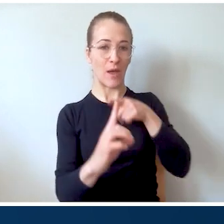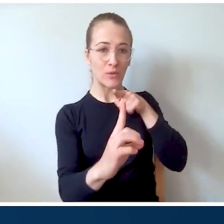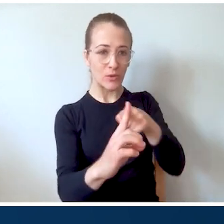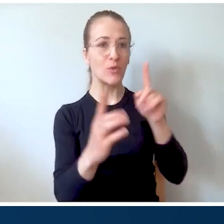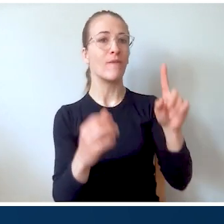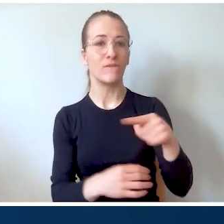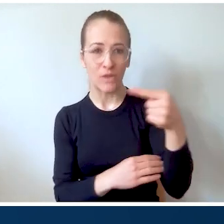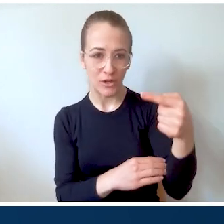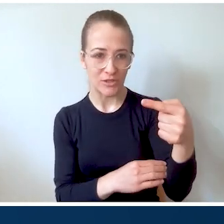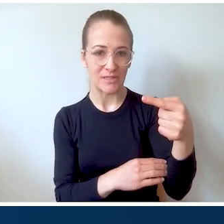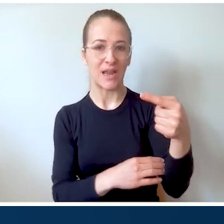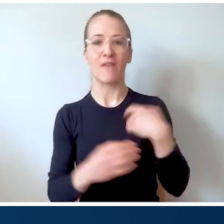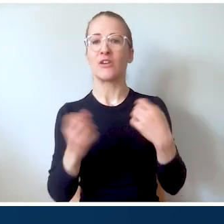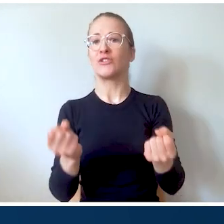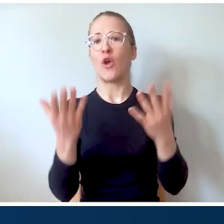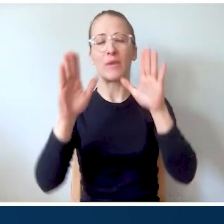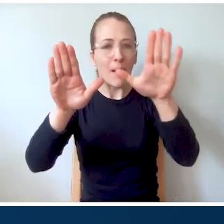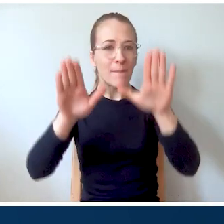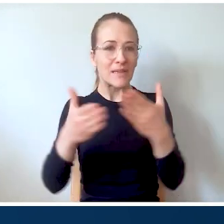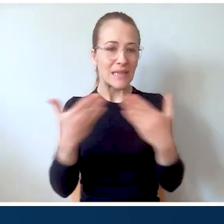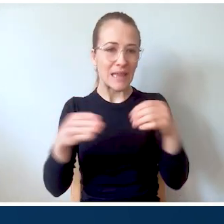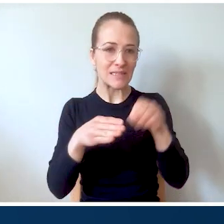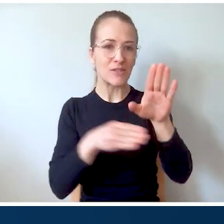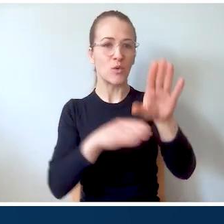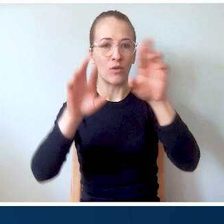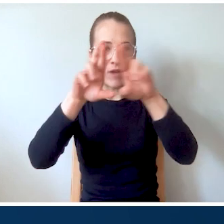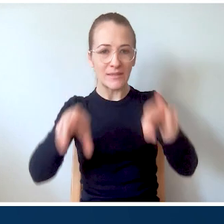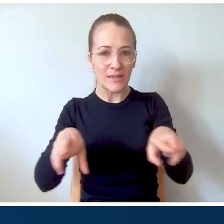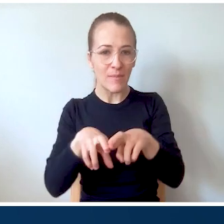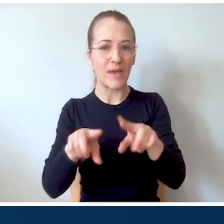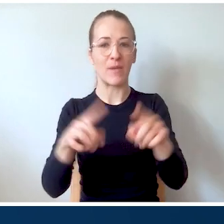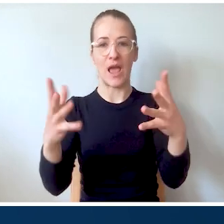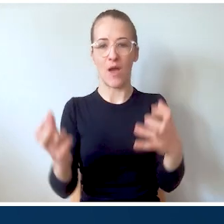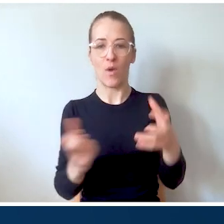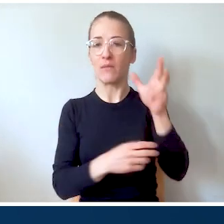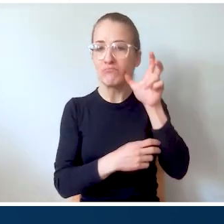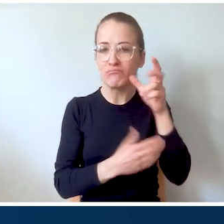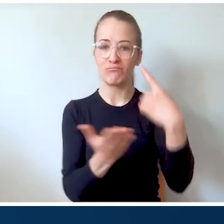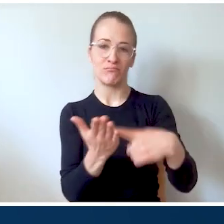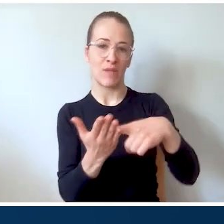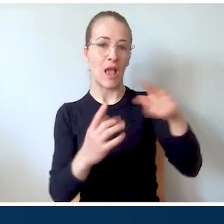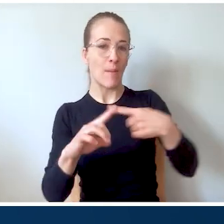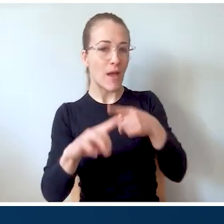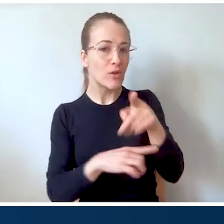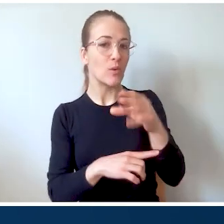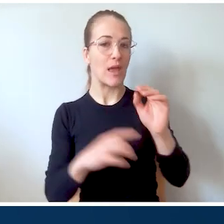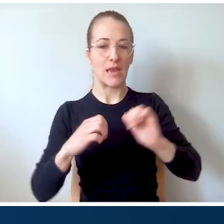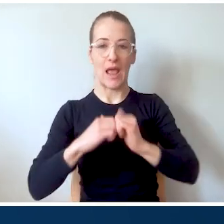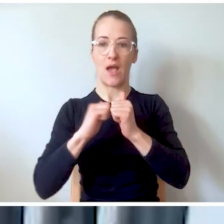You have so many wonderful things in your resume, but I'd really love to hear and talk to our audience about you and how all of this started.